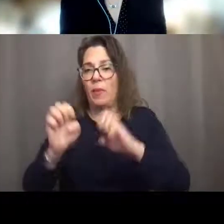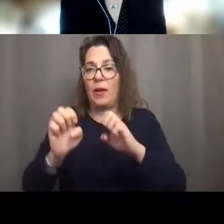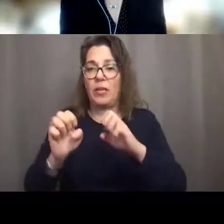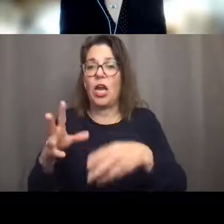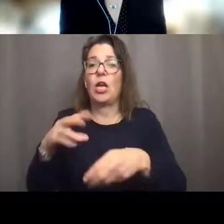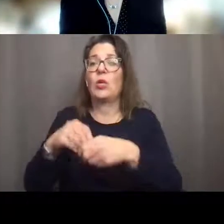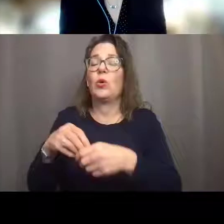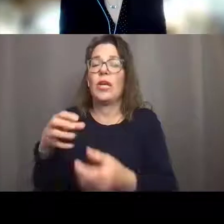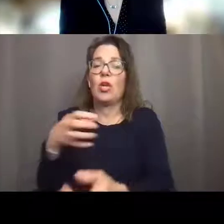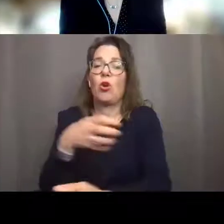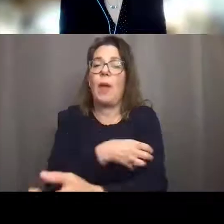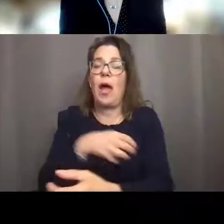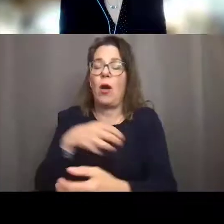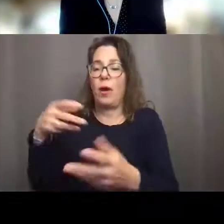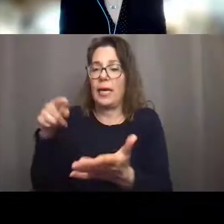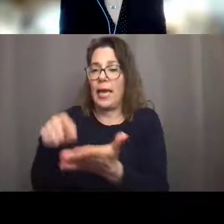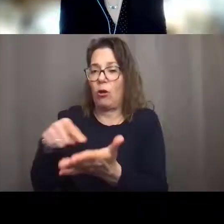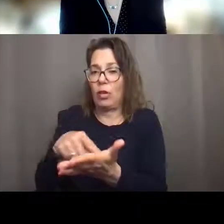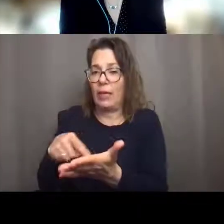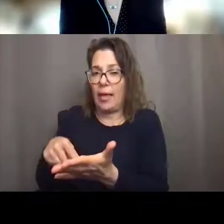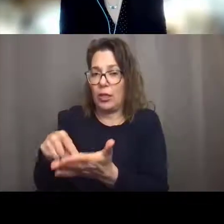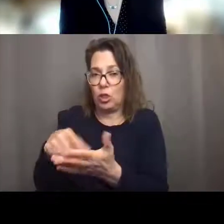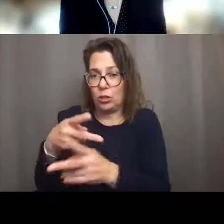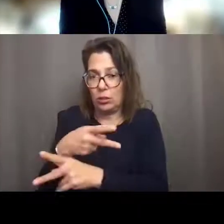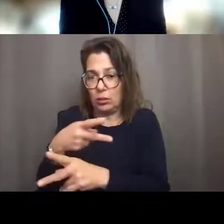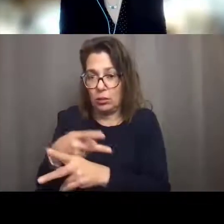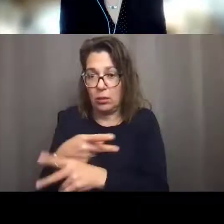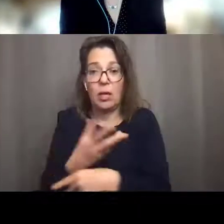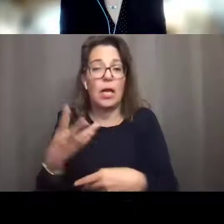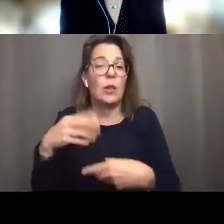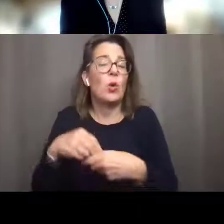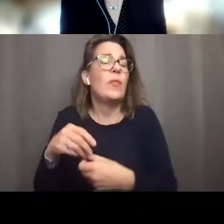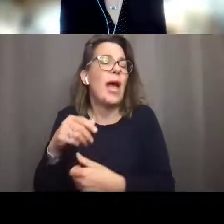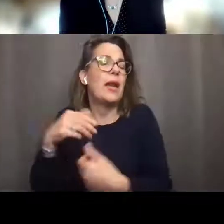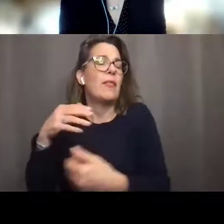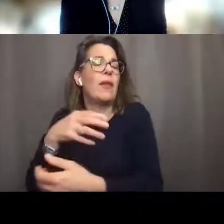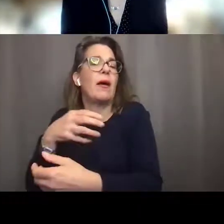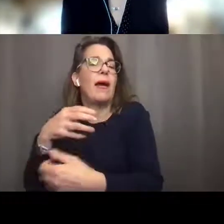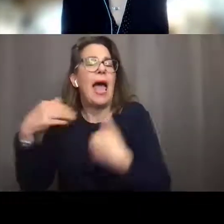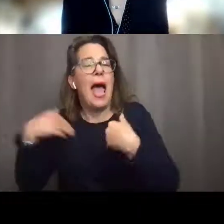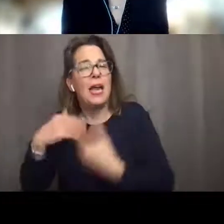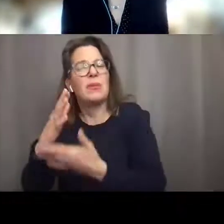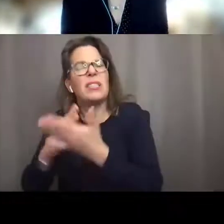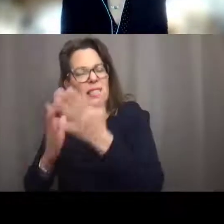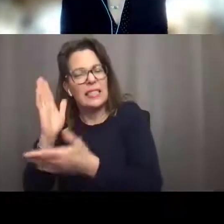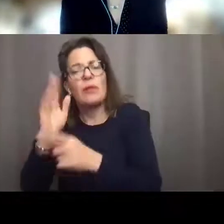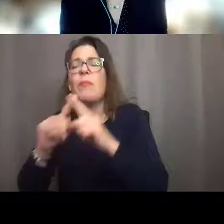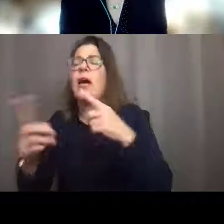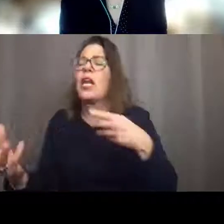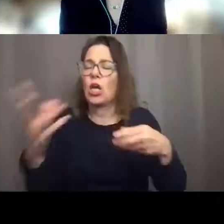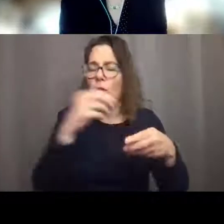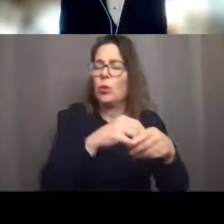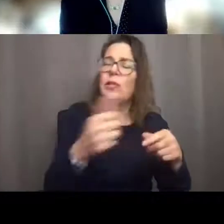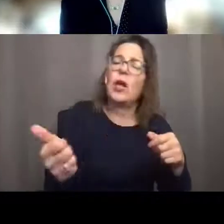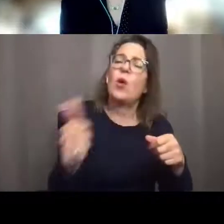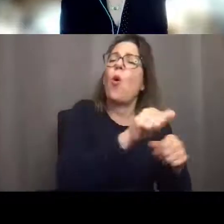Sometimes people will include that in the vertebrate animal section, but we do ask that you include that under approach.